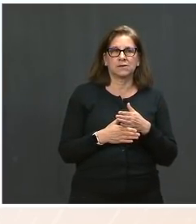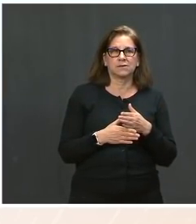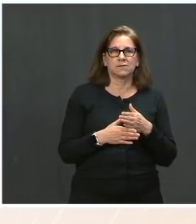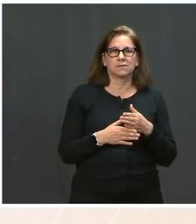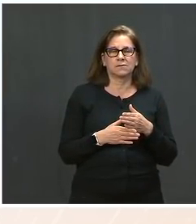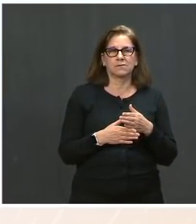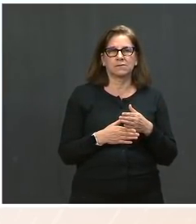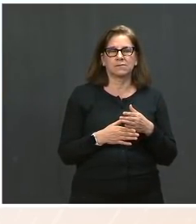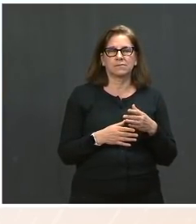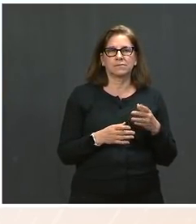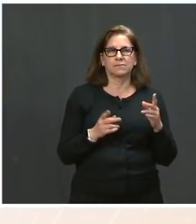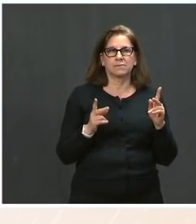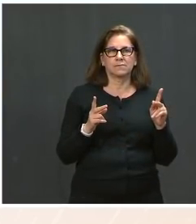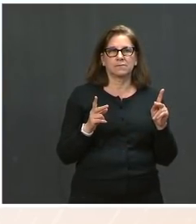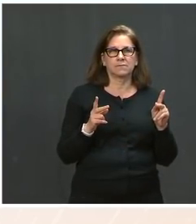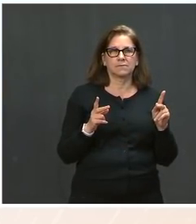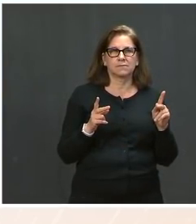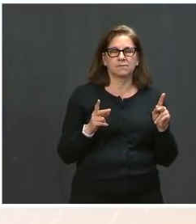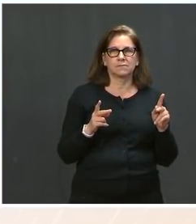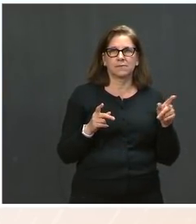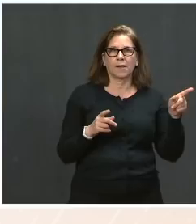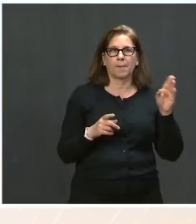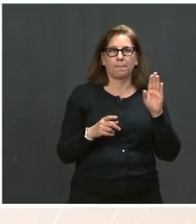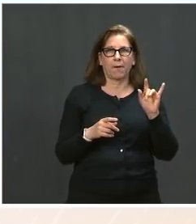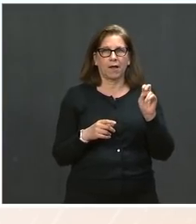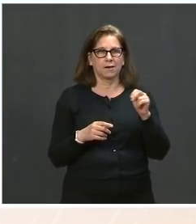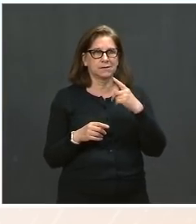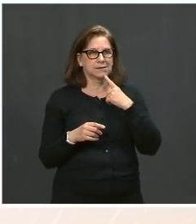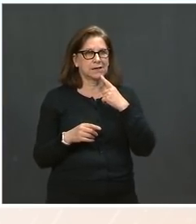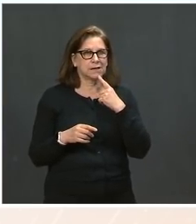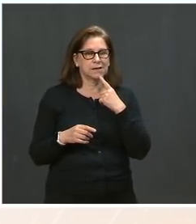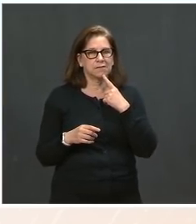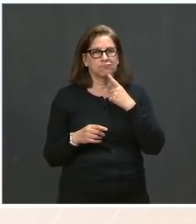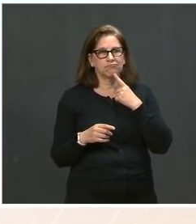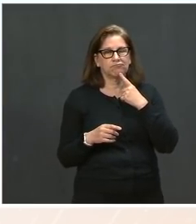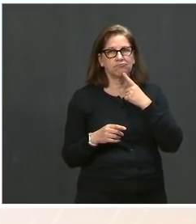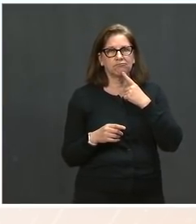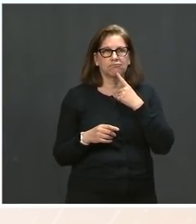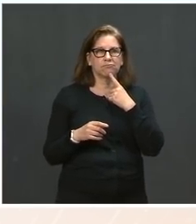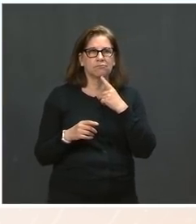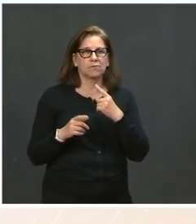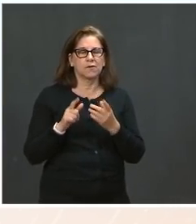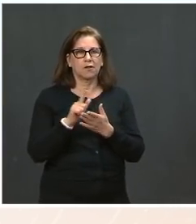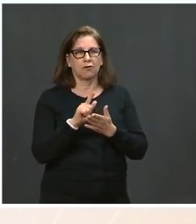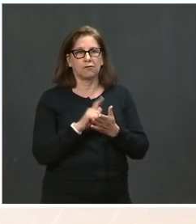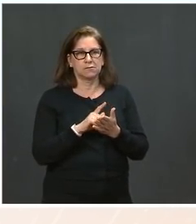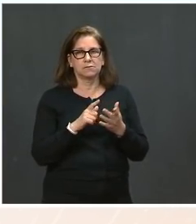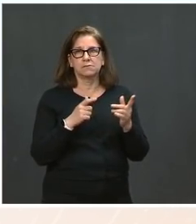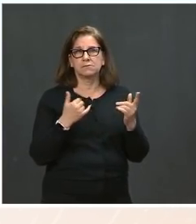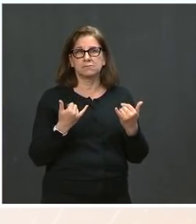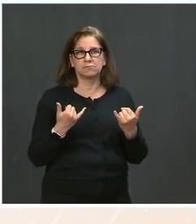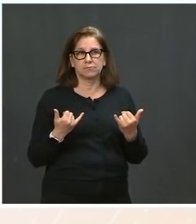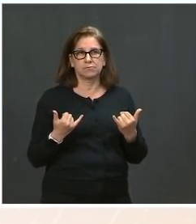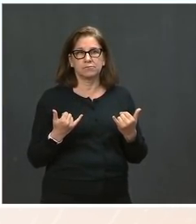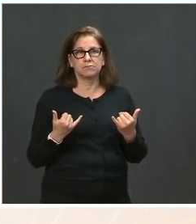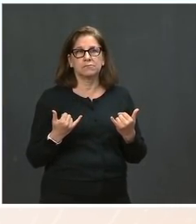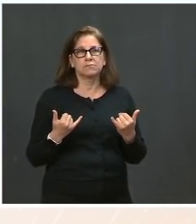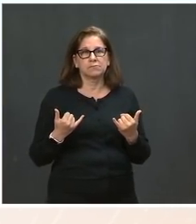Biden said that he would send legislation himself on day one, to now, day 70 -- whatever it is --